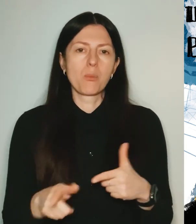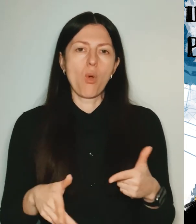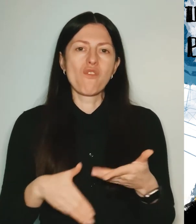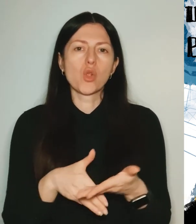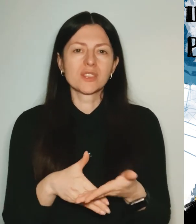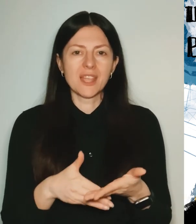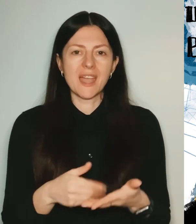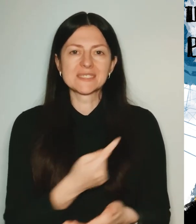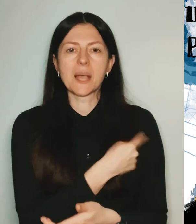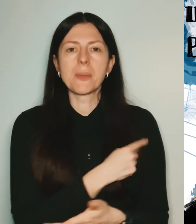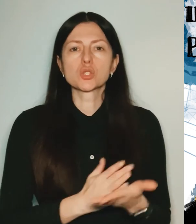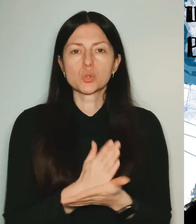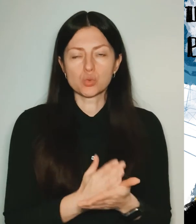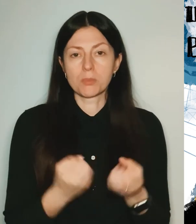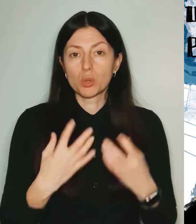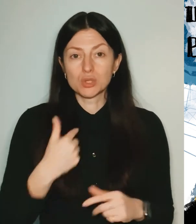or to the volunteer medical service.